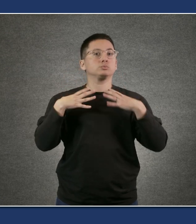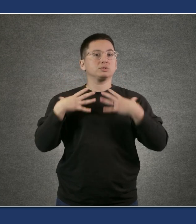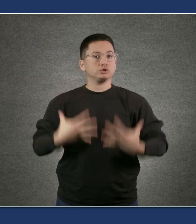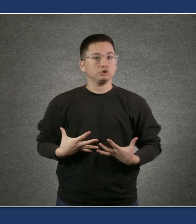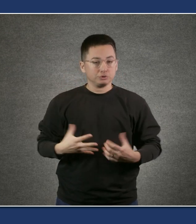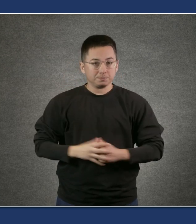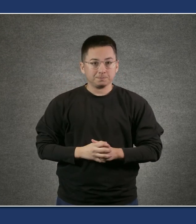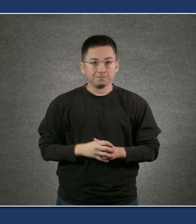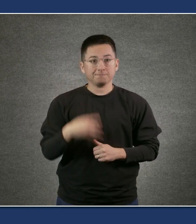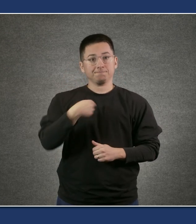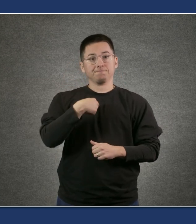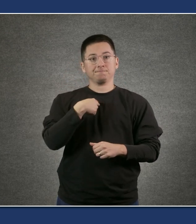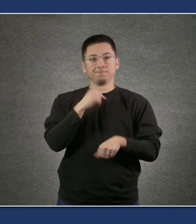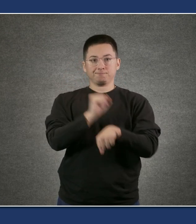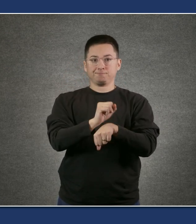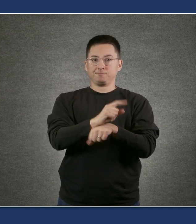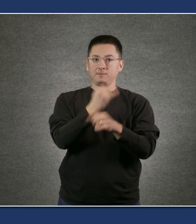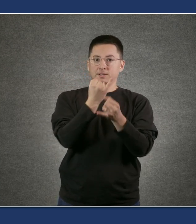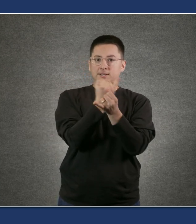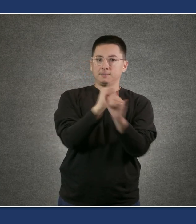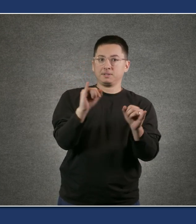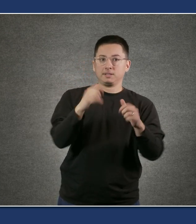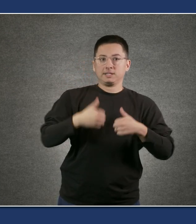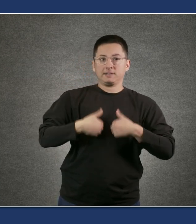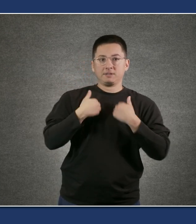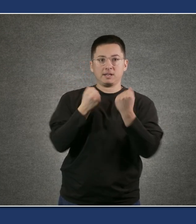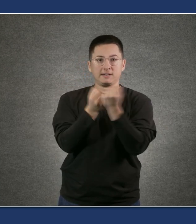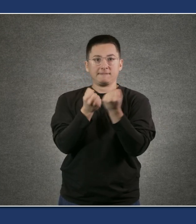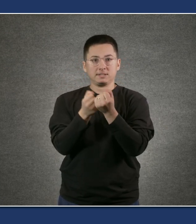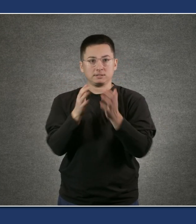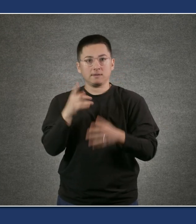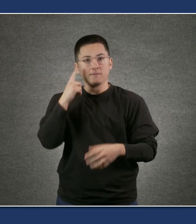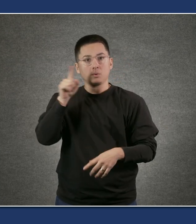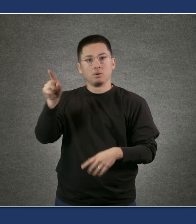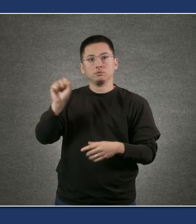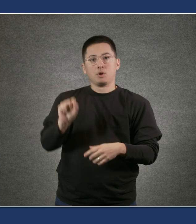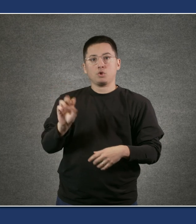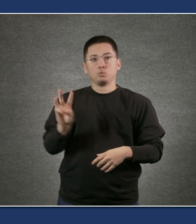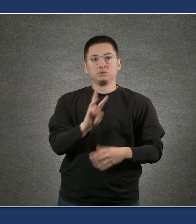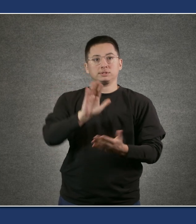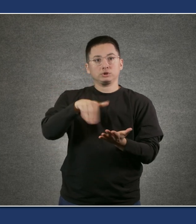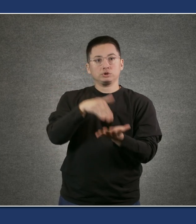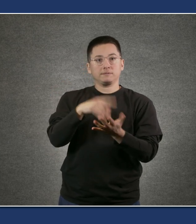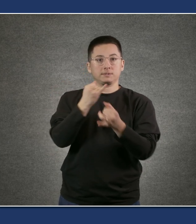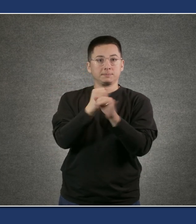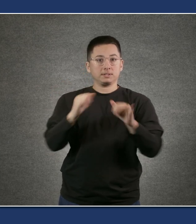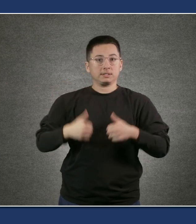I've been an independent living advocate for the Southwestern Center for Independent Living in Marshall for 18 years now.